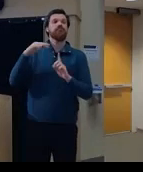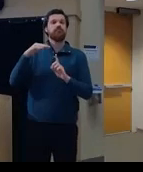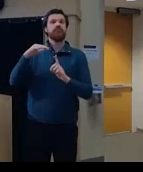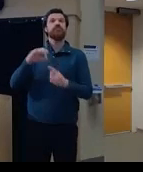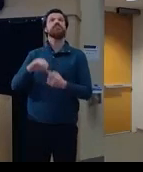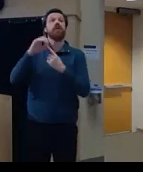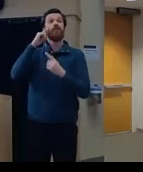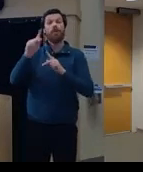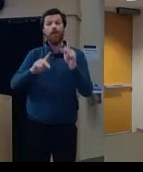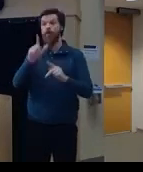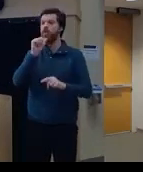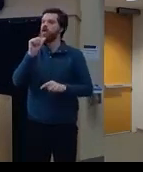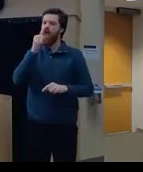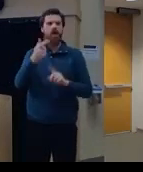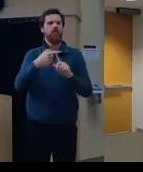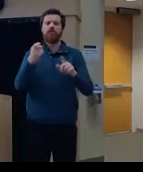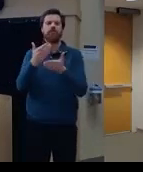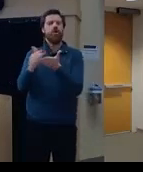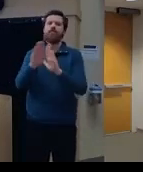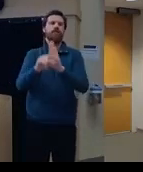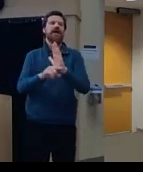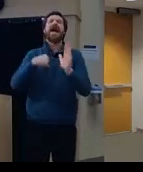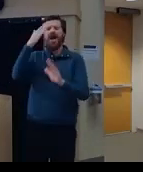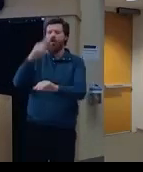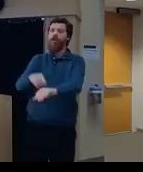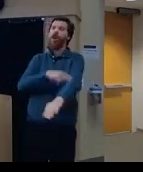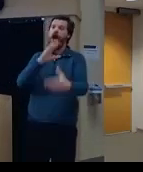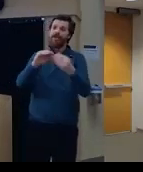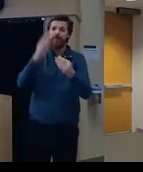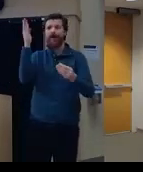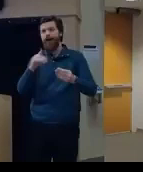are not from marginalized backgrounds I know this is a long comment SL question I'll just